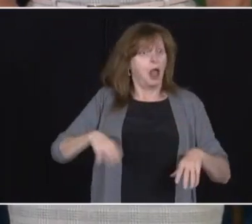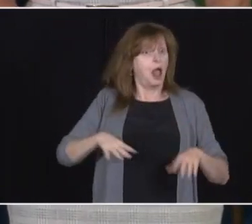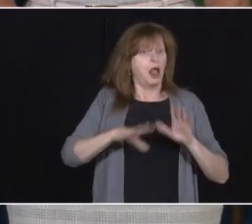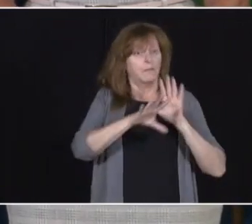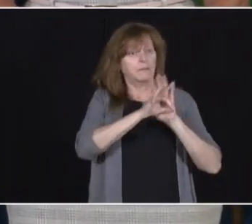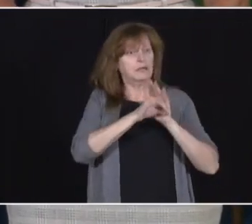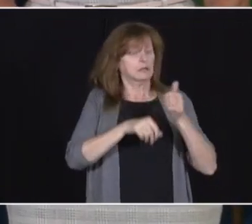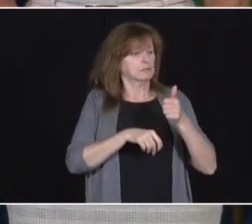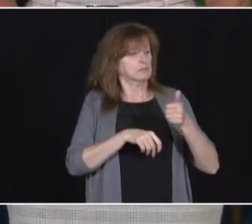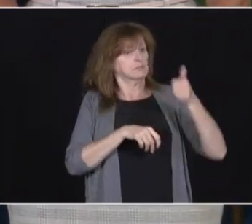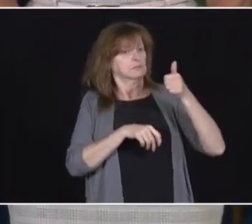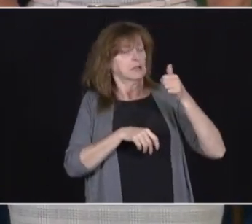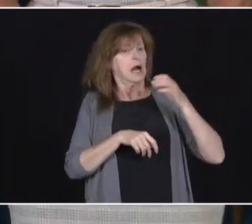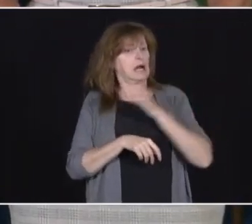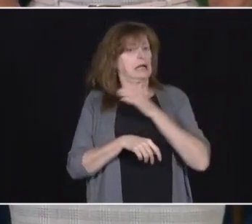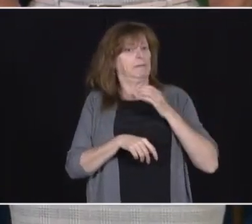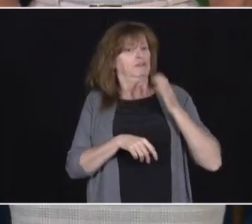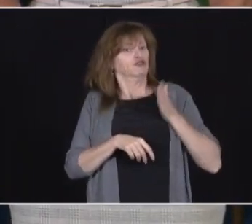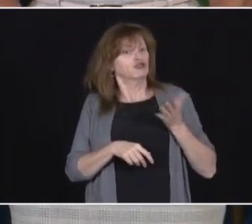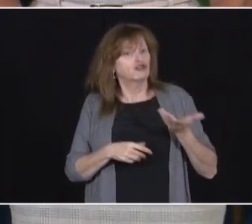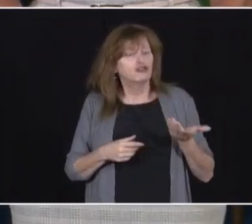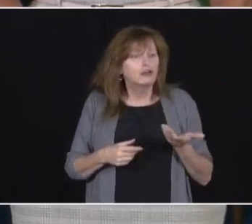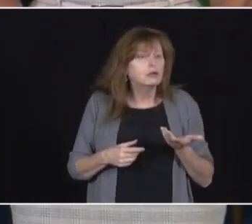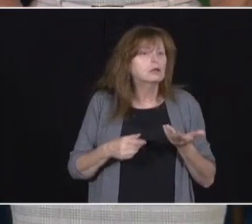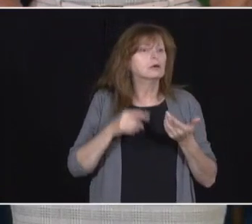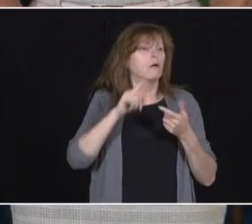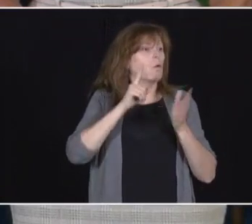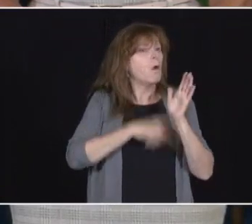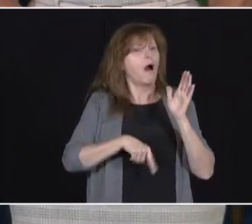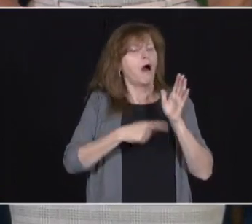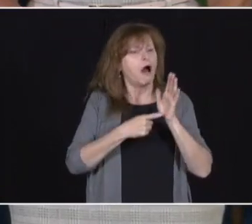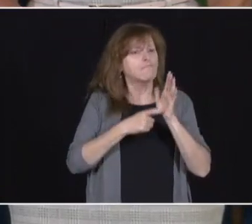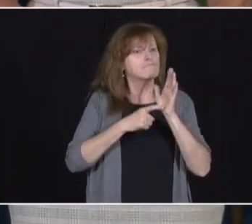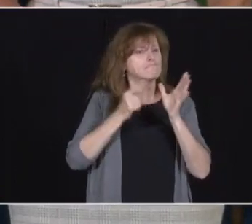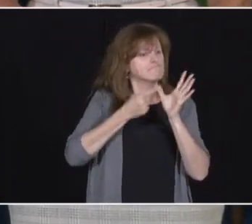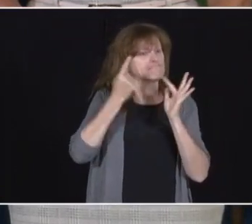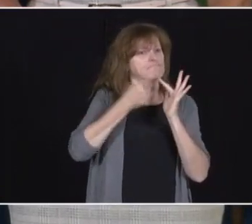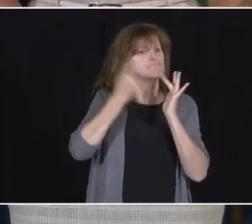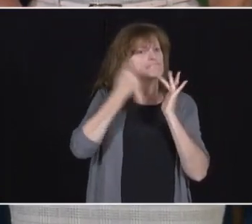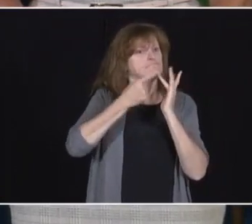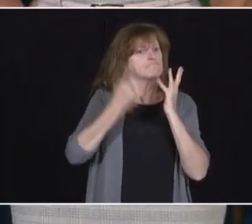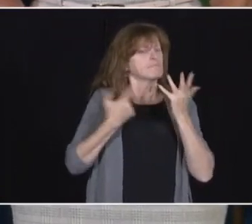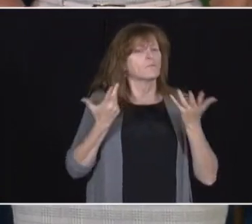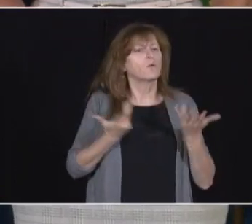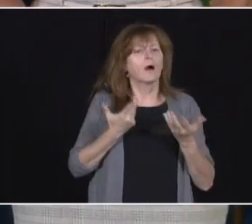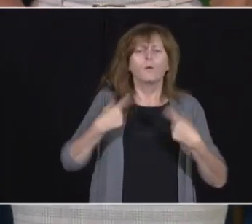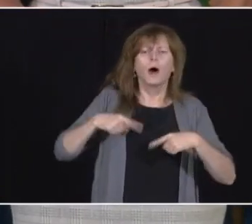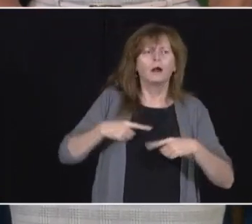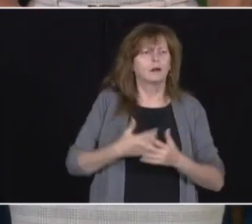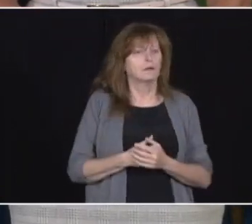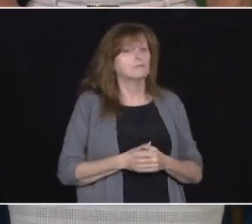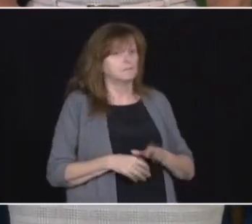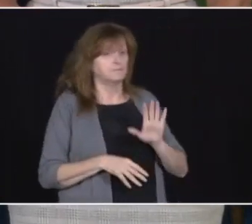You haven't named a commissioner in terms of reference or location, dates, anything like that. One is that coming?